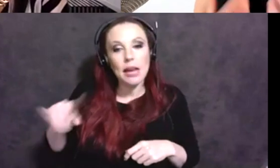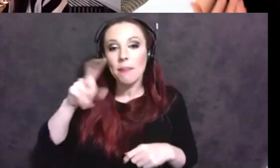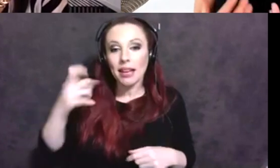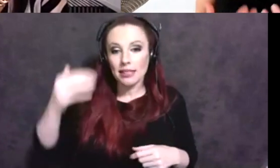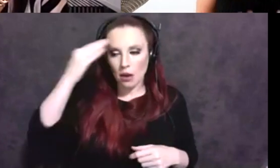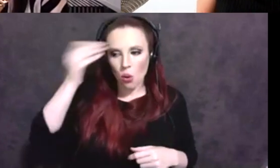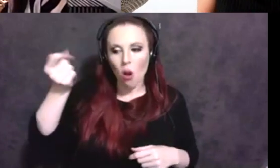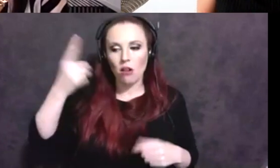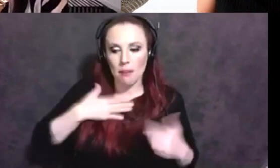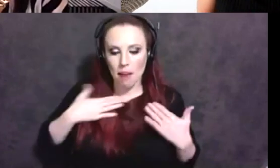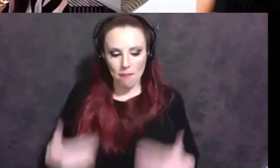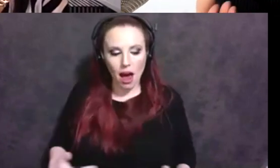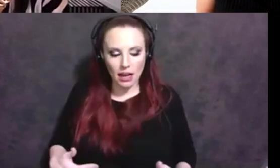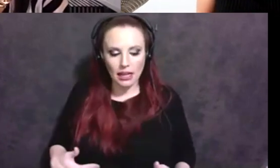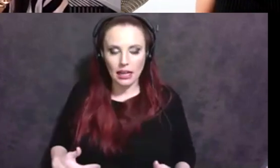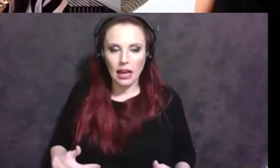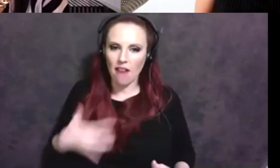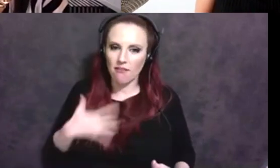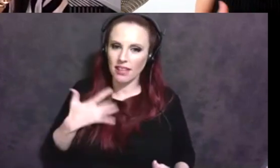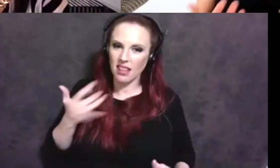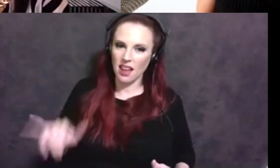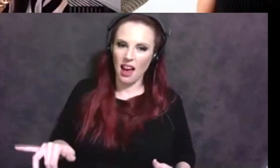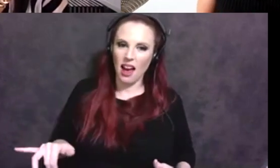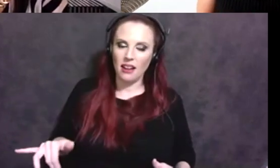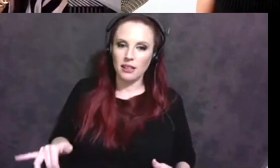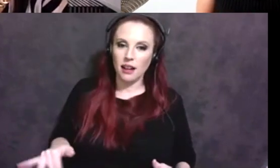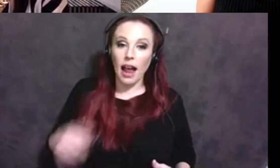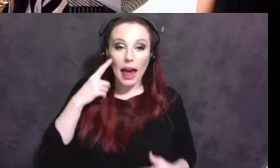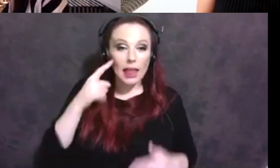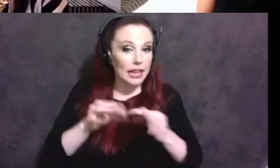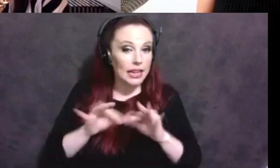I can completely understand it. But I can feel a piece of it and that is empathy and